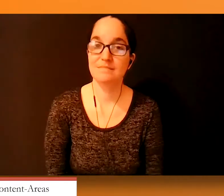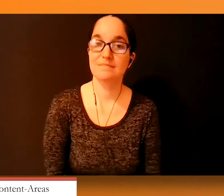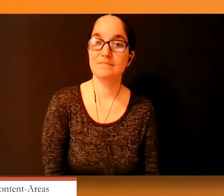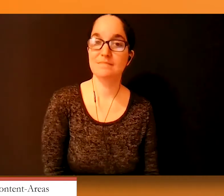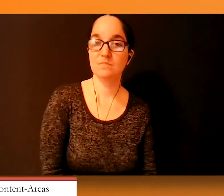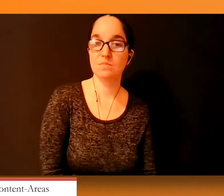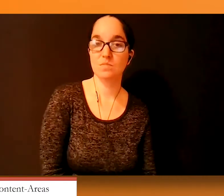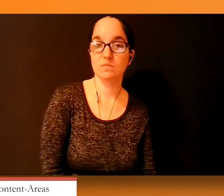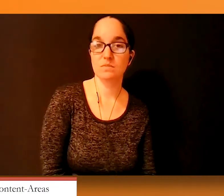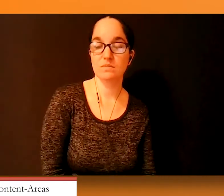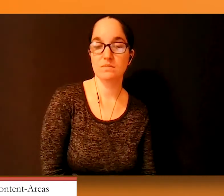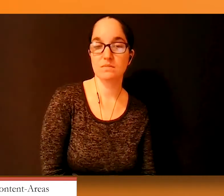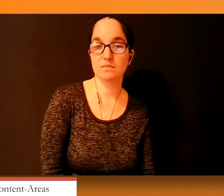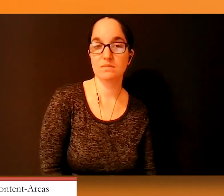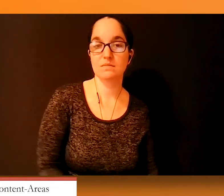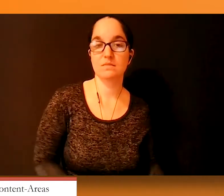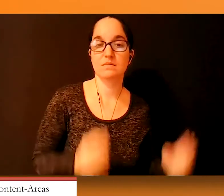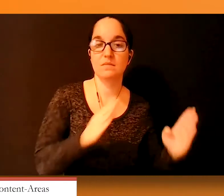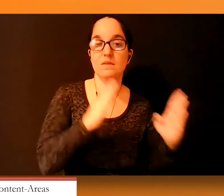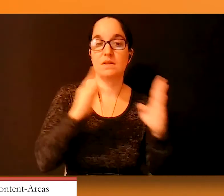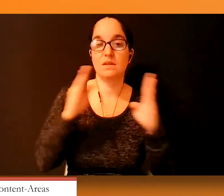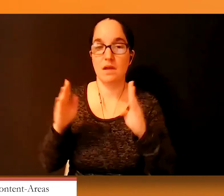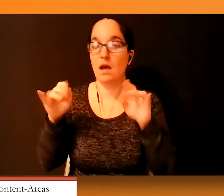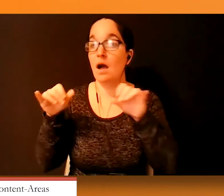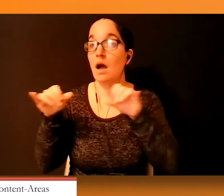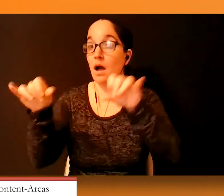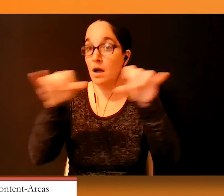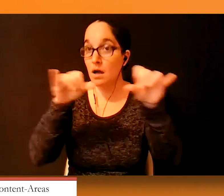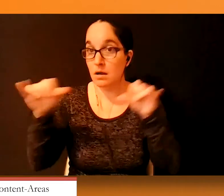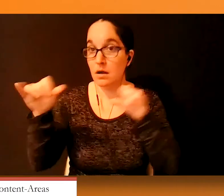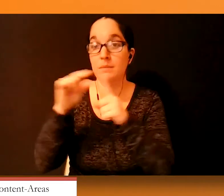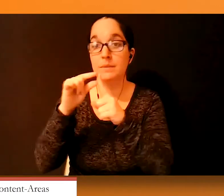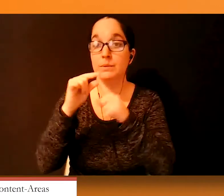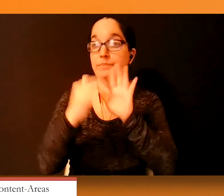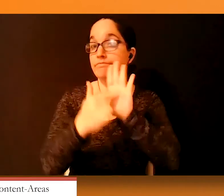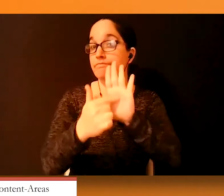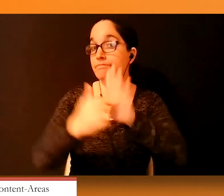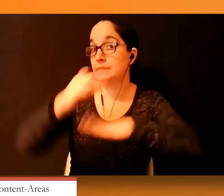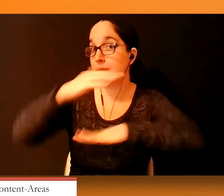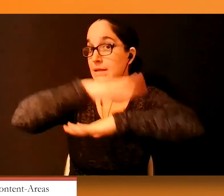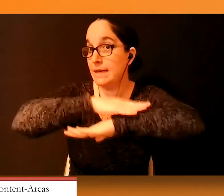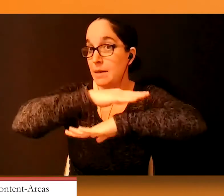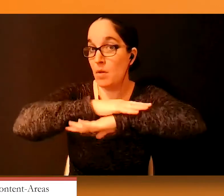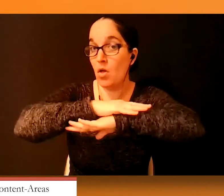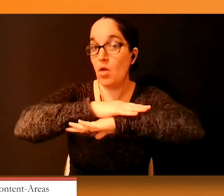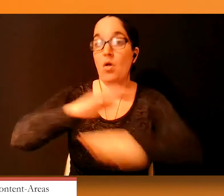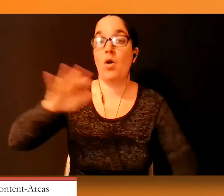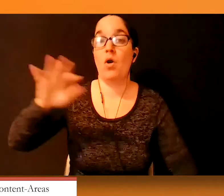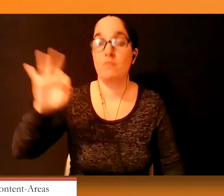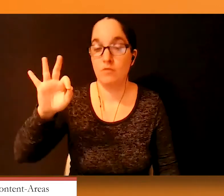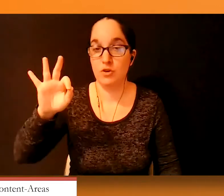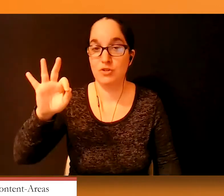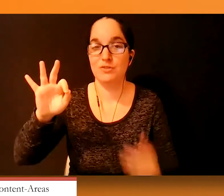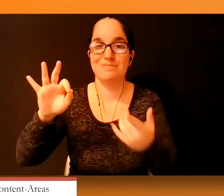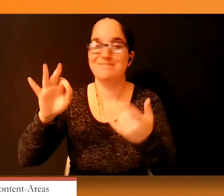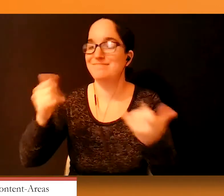And then our last thing is that now common words like table, the furniture, now are table, like a graph.